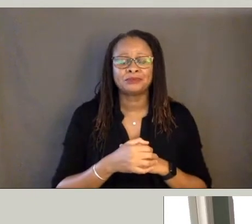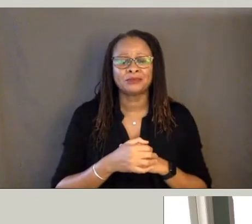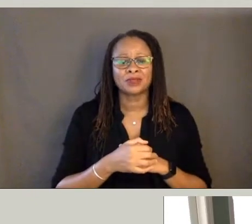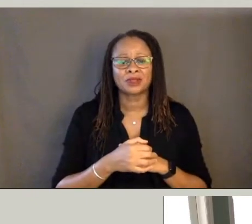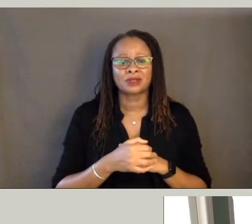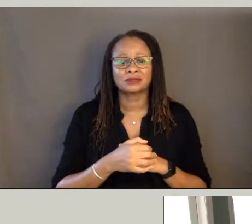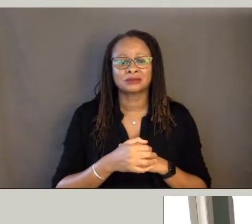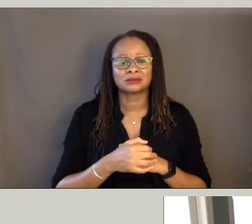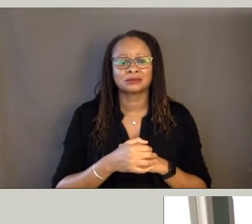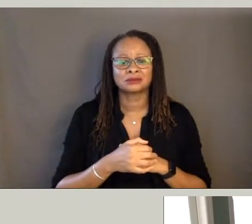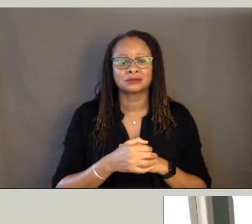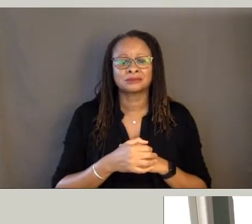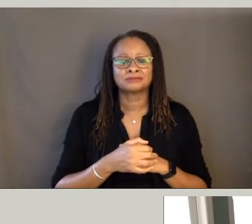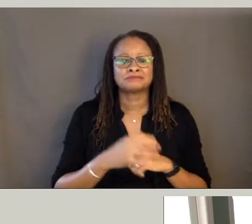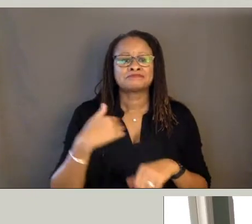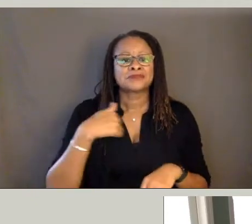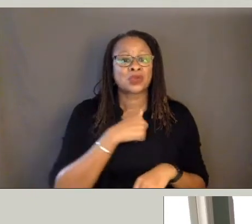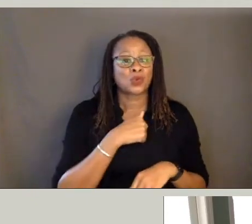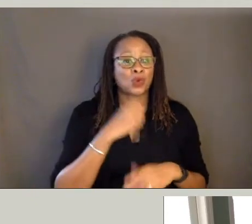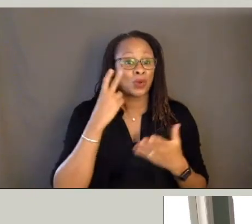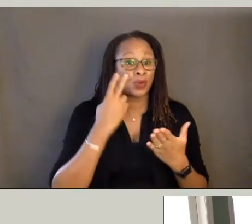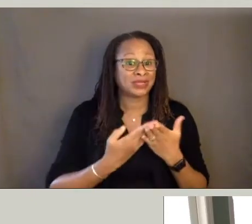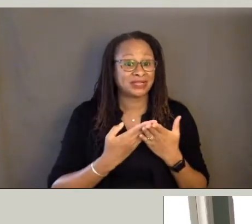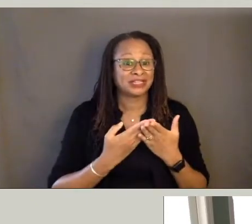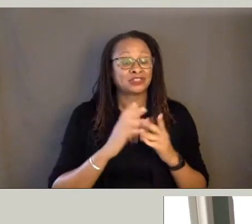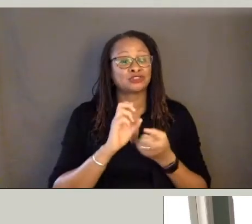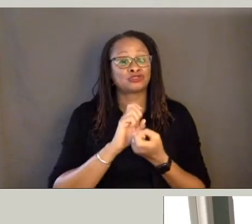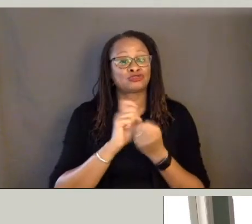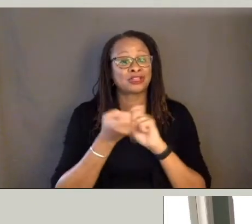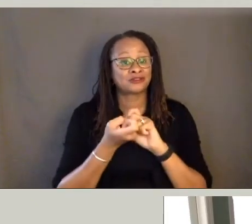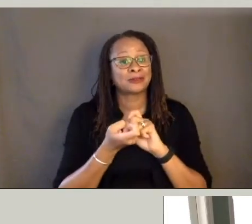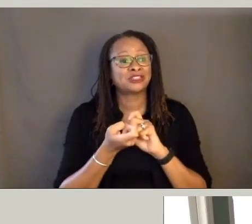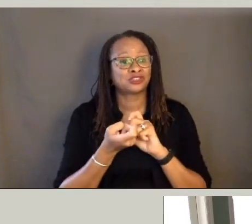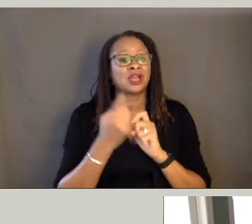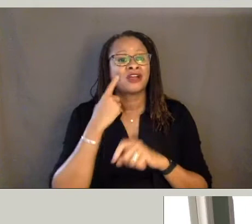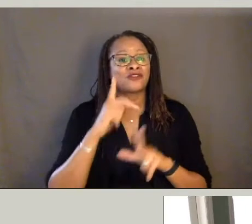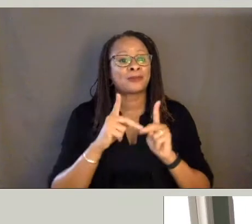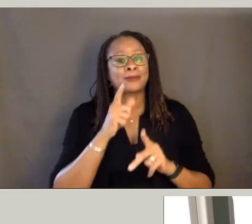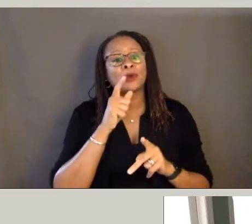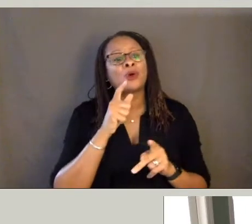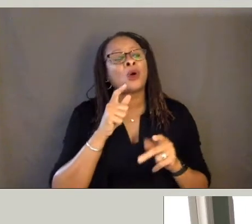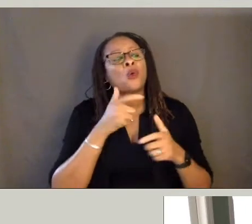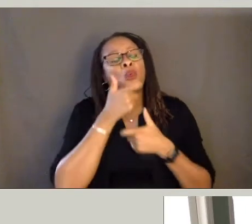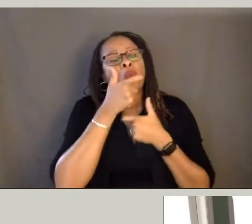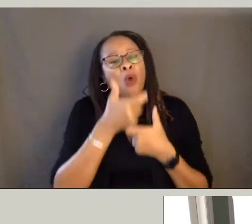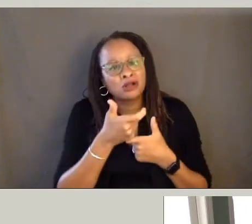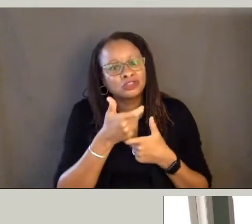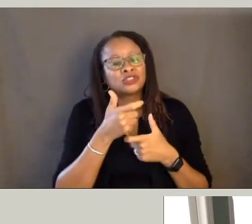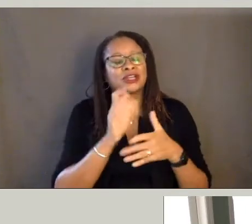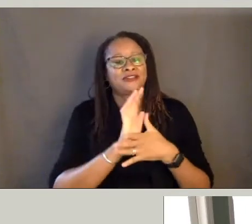We're also witnessing transformation for people watching the film, right? For trans and non-trans people alike,